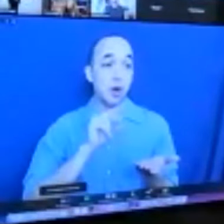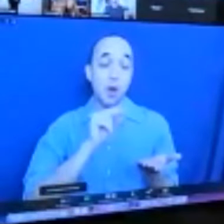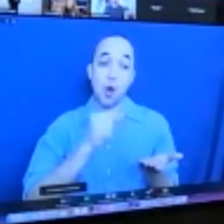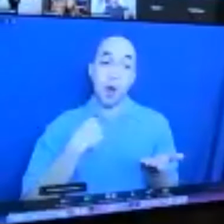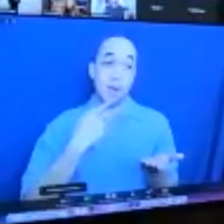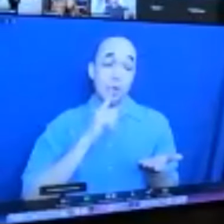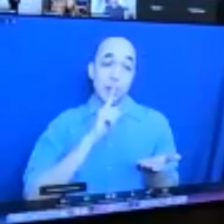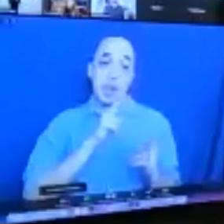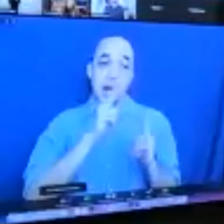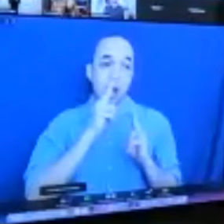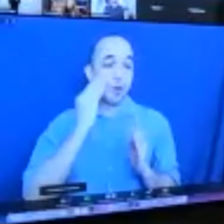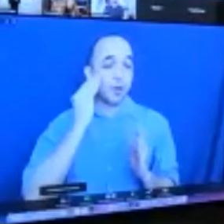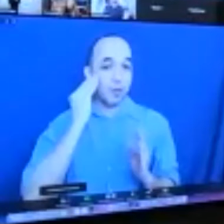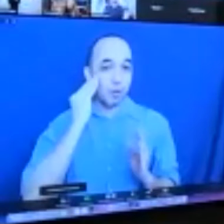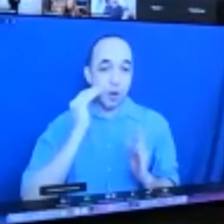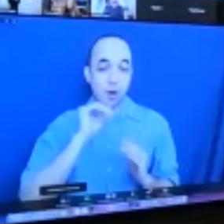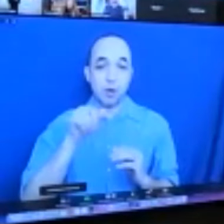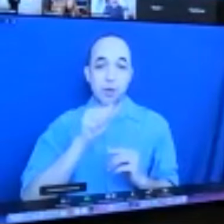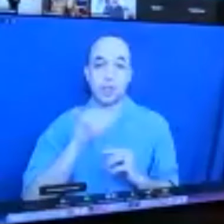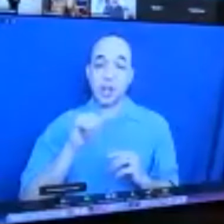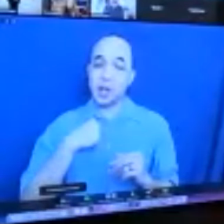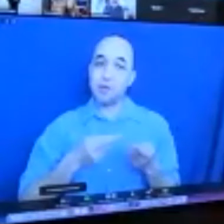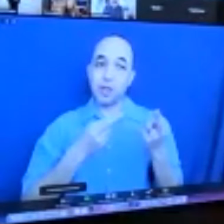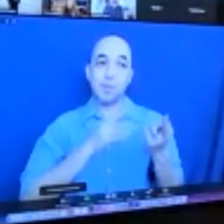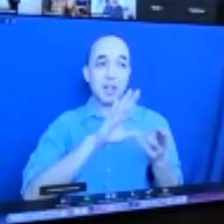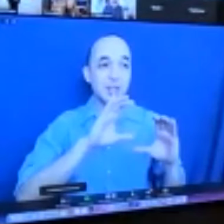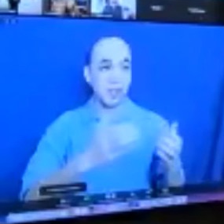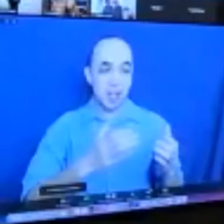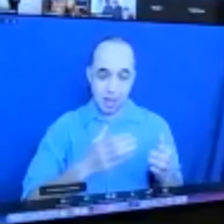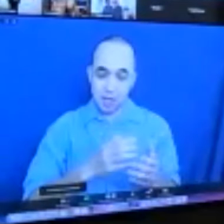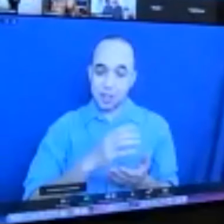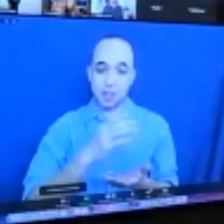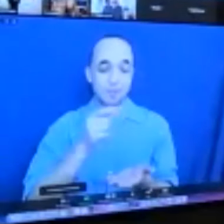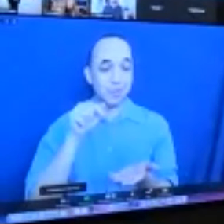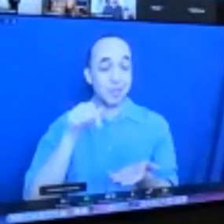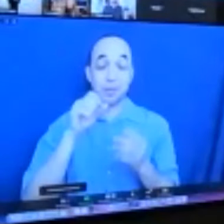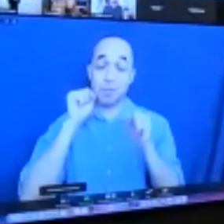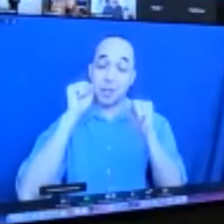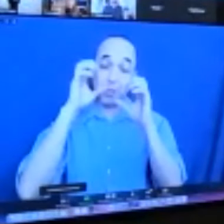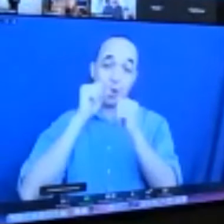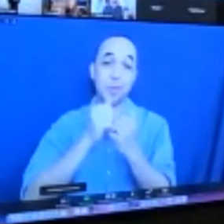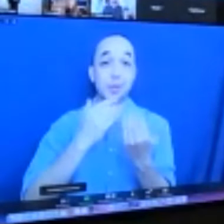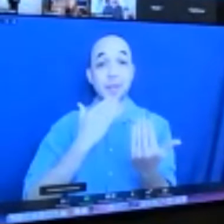I'M PRIVILEGED ENOUGH TO KNOW HIM AND THIS HAS BEEN INCREDIBLE. FELICIA: